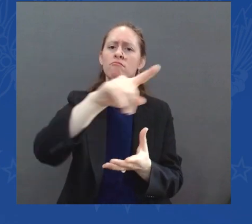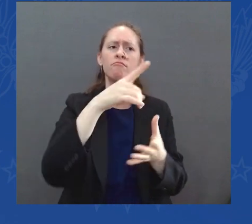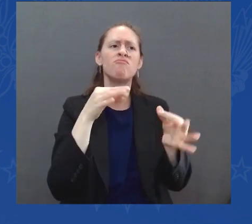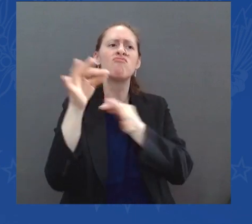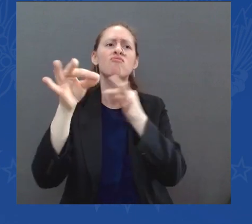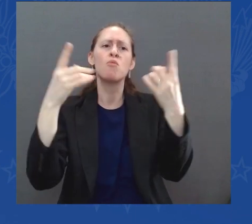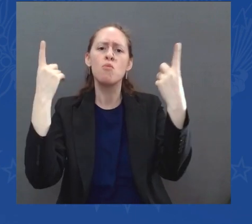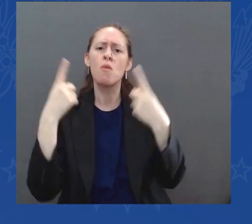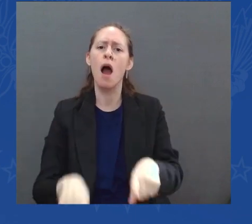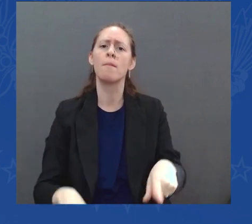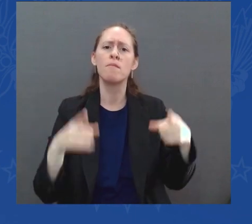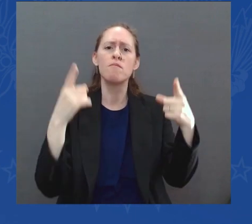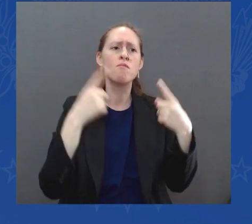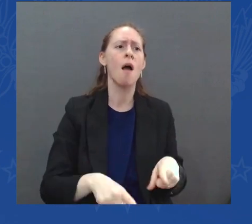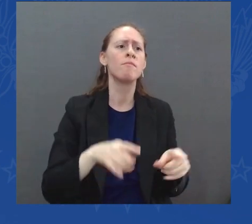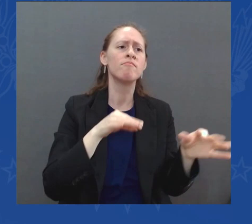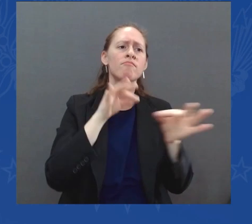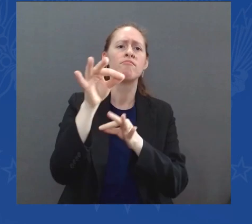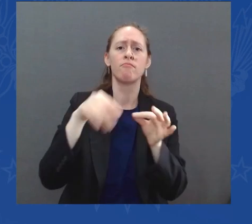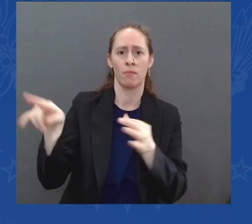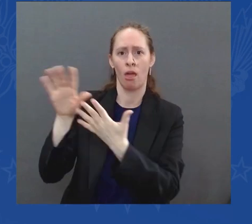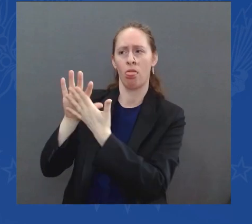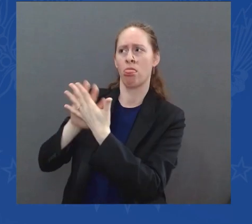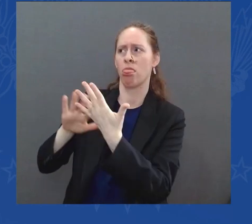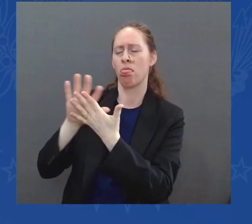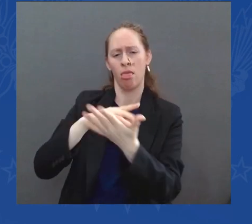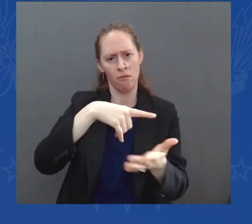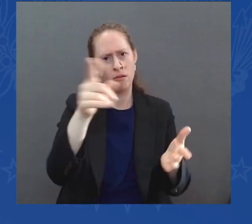And so those heroes who petitioned every president